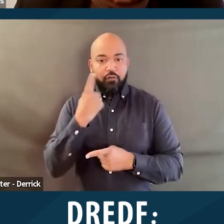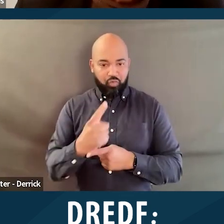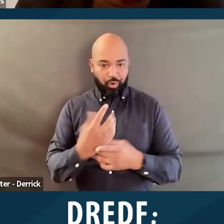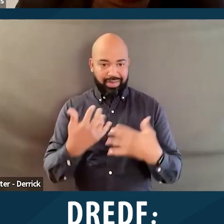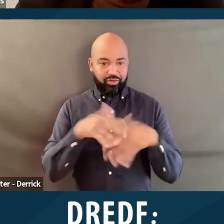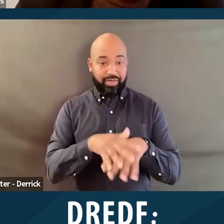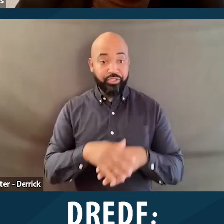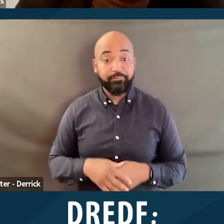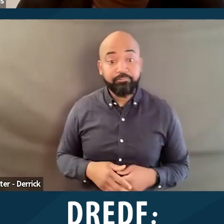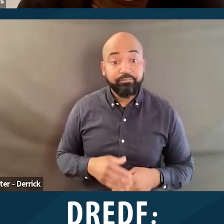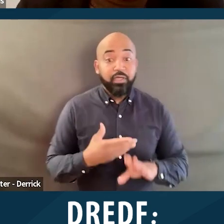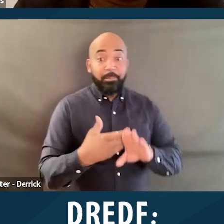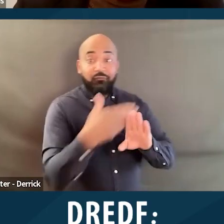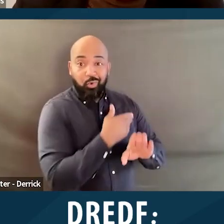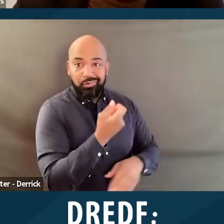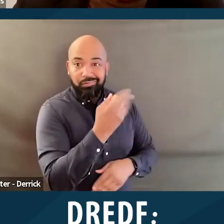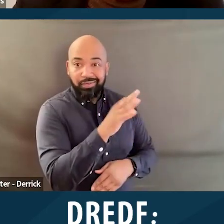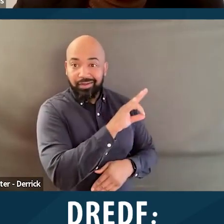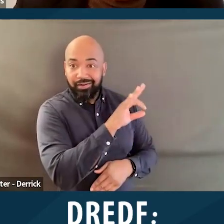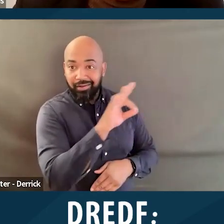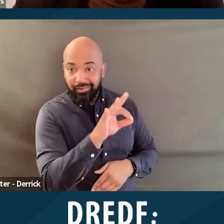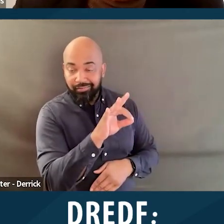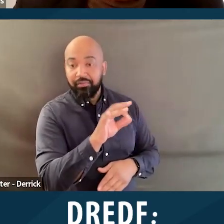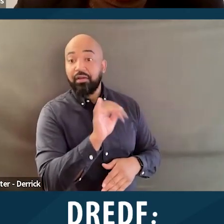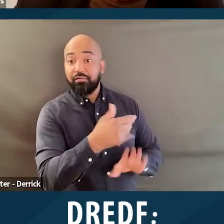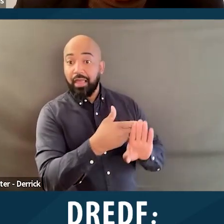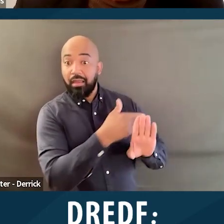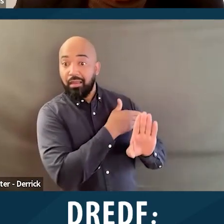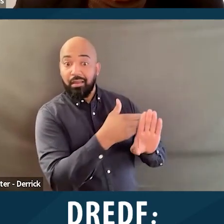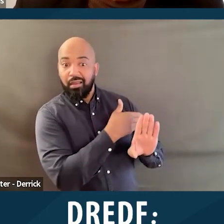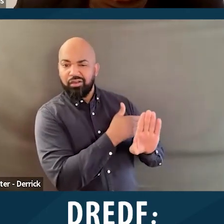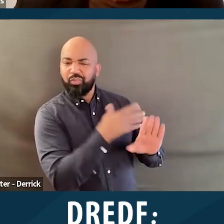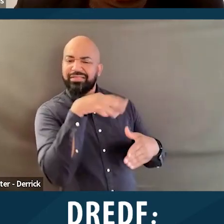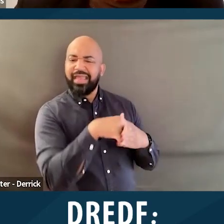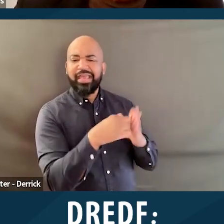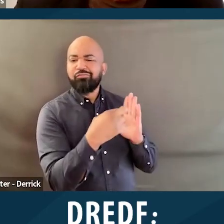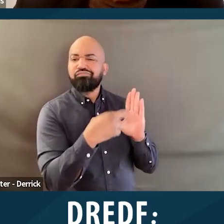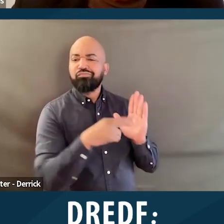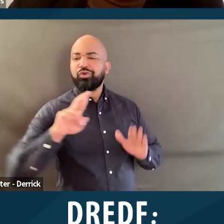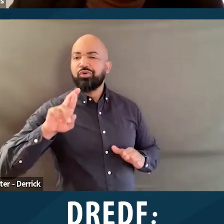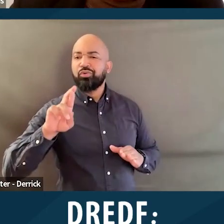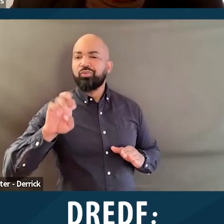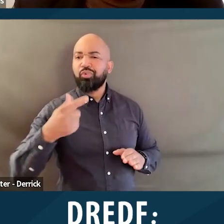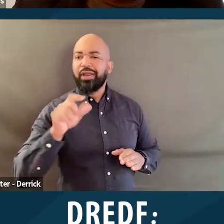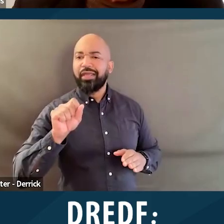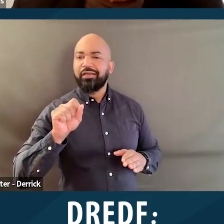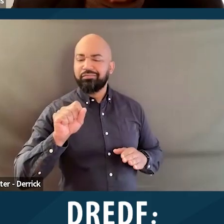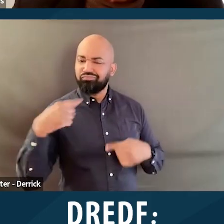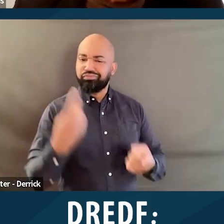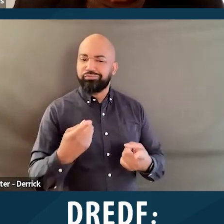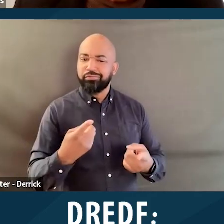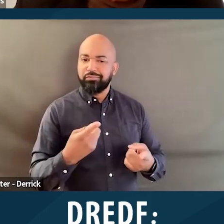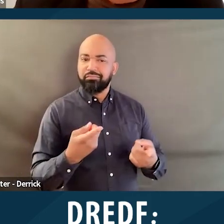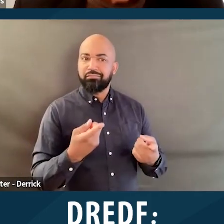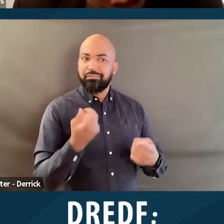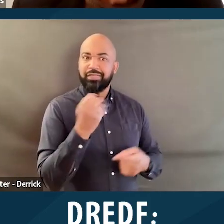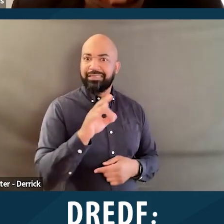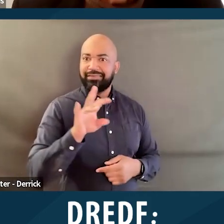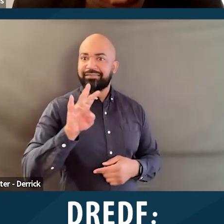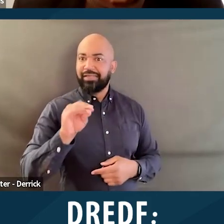And before the Supreme Court decided that in 1999, that requirement had been in regulations